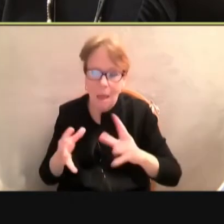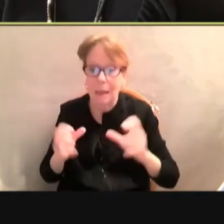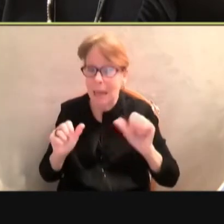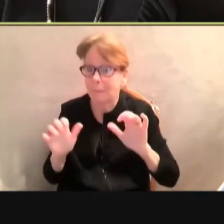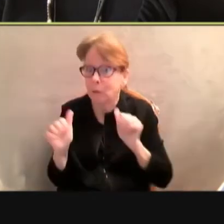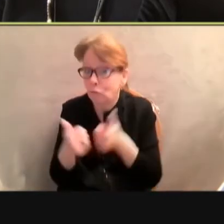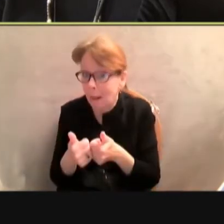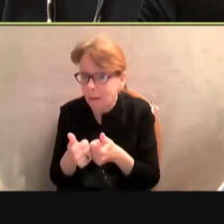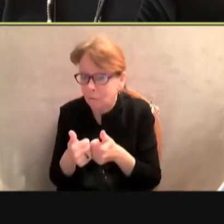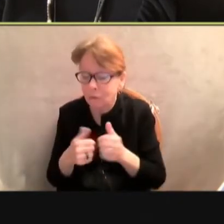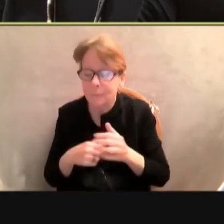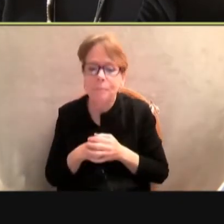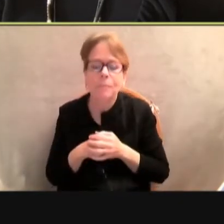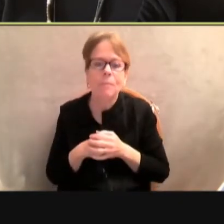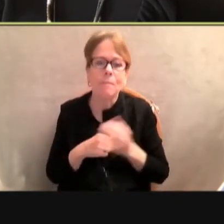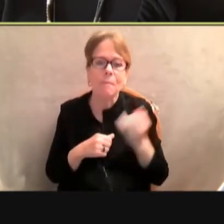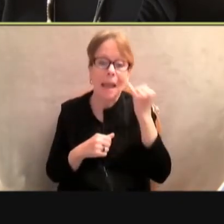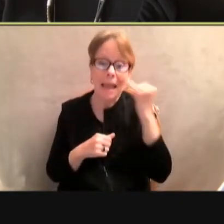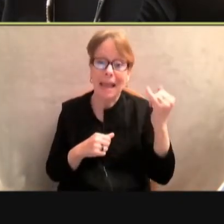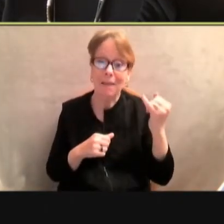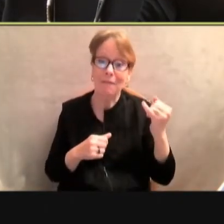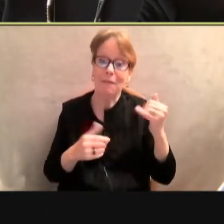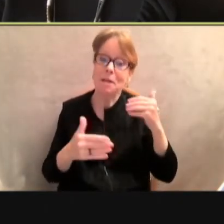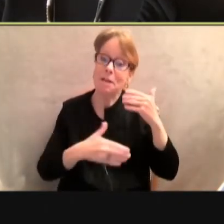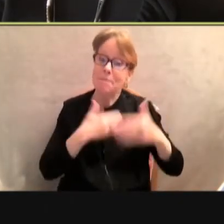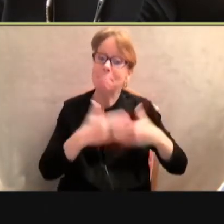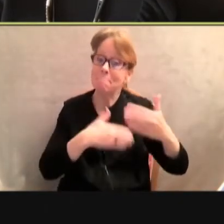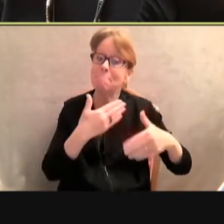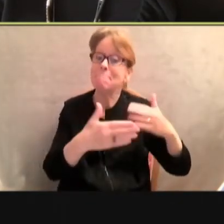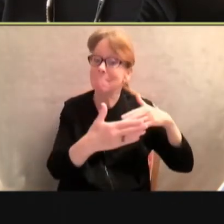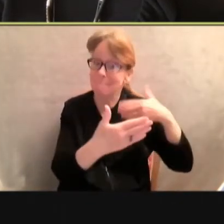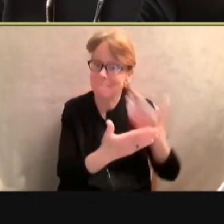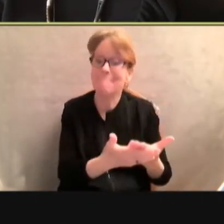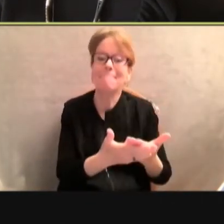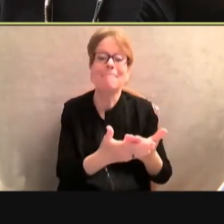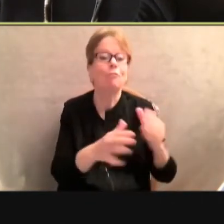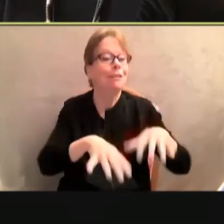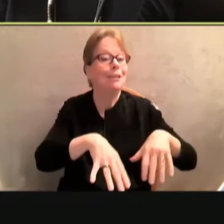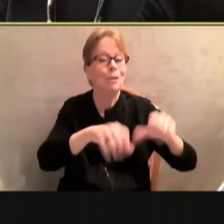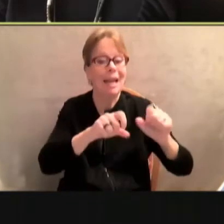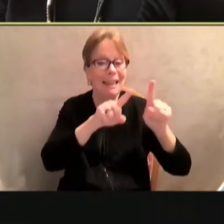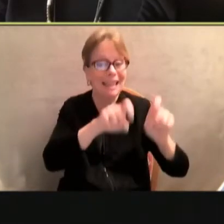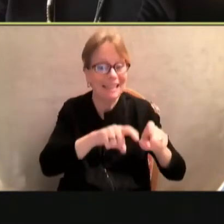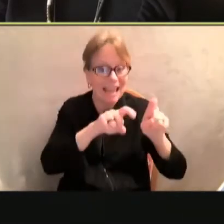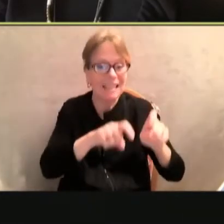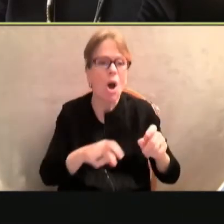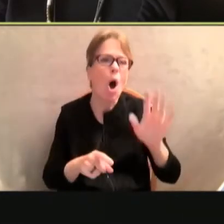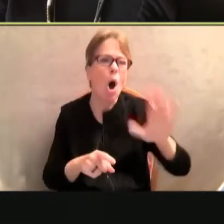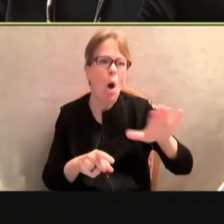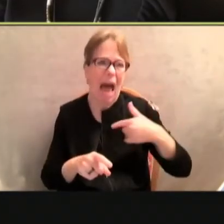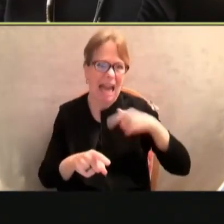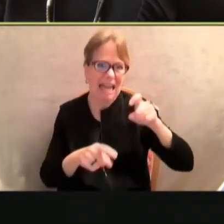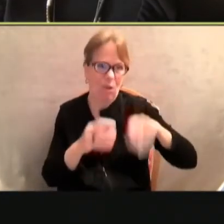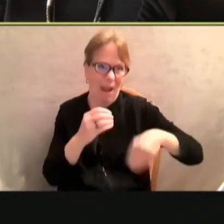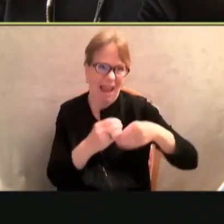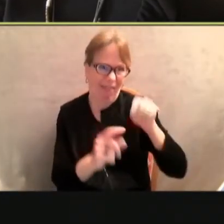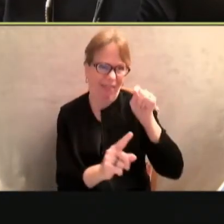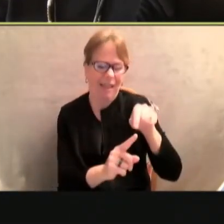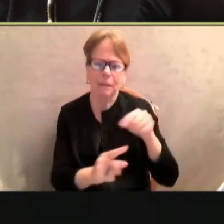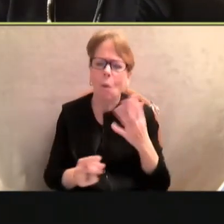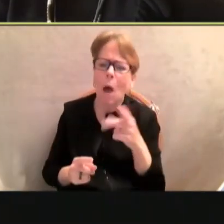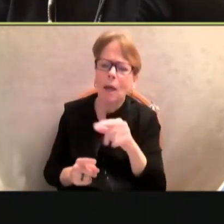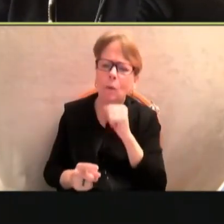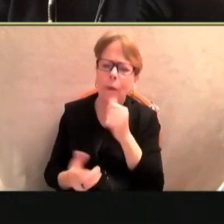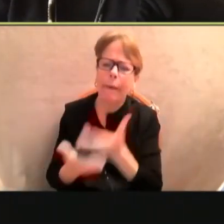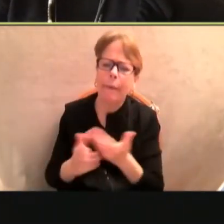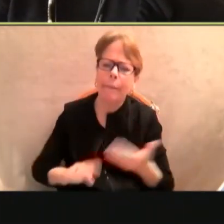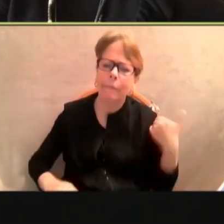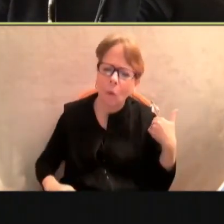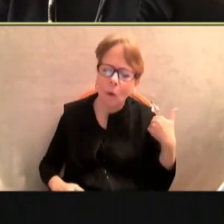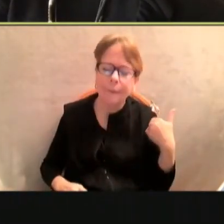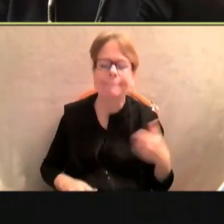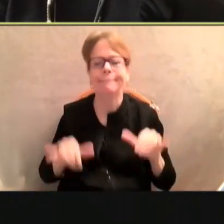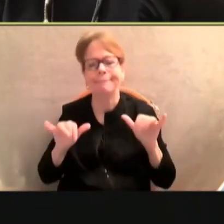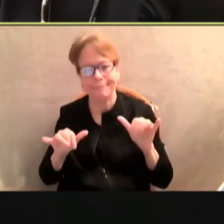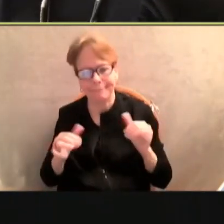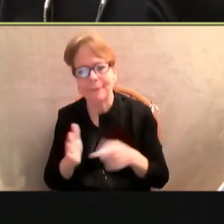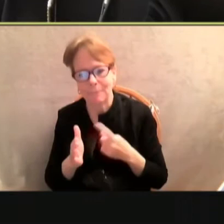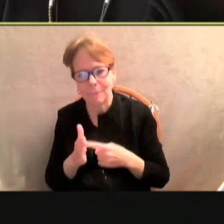it included in the documentation that you previously provided for these other things?